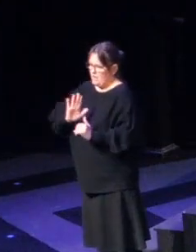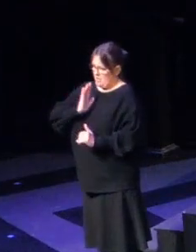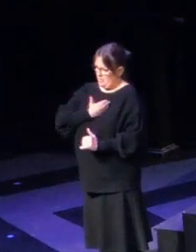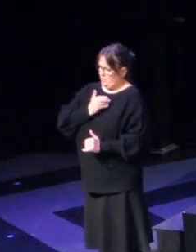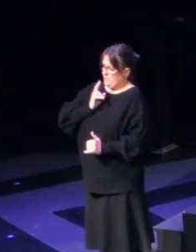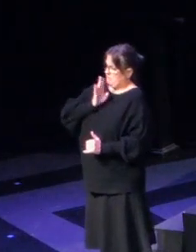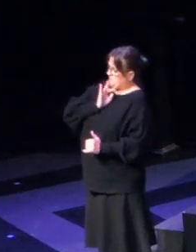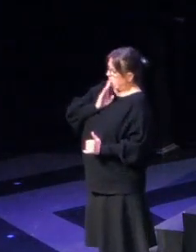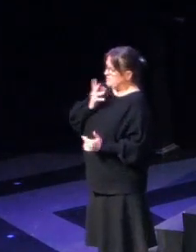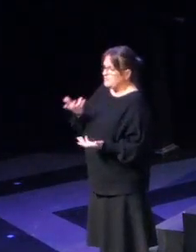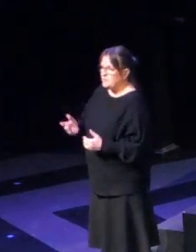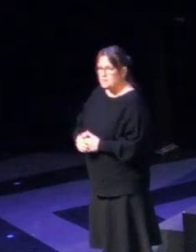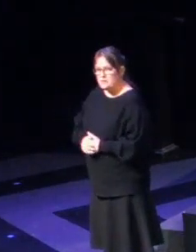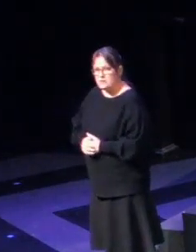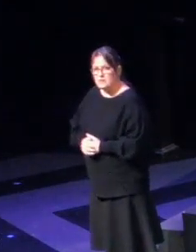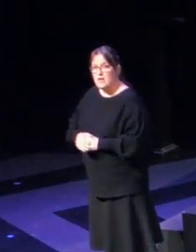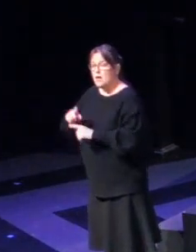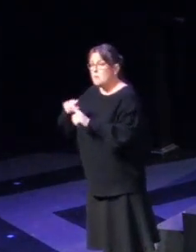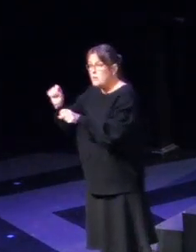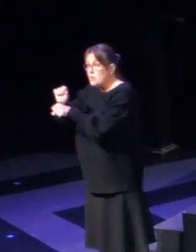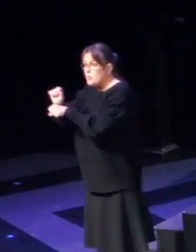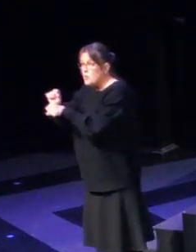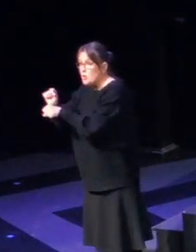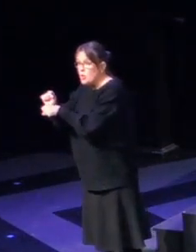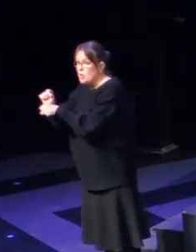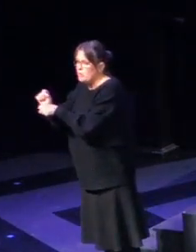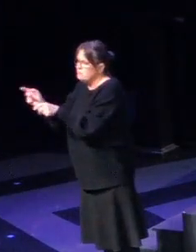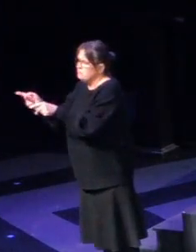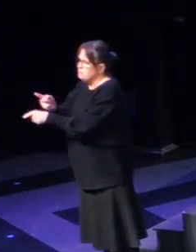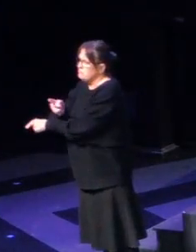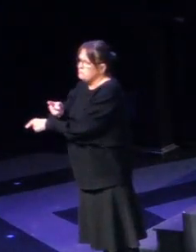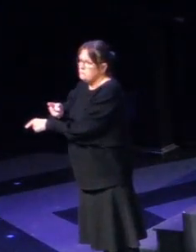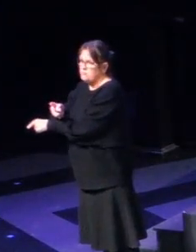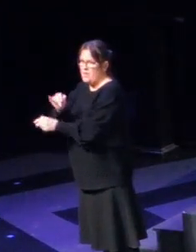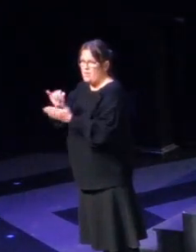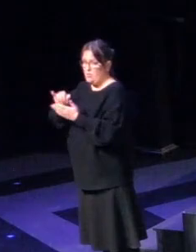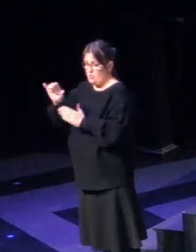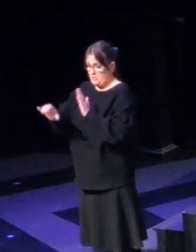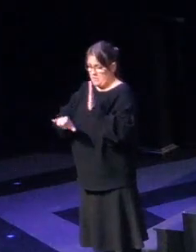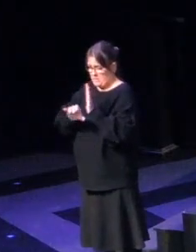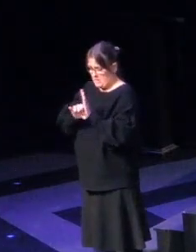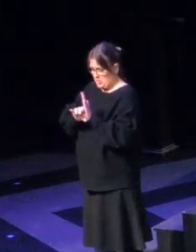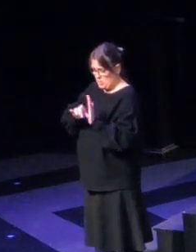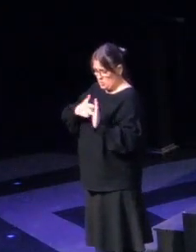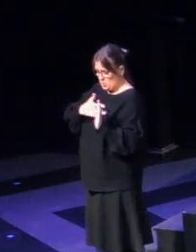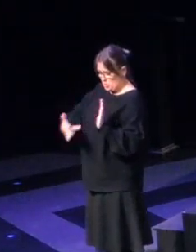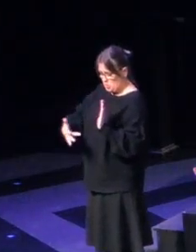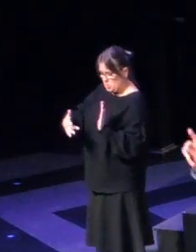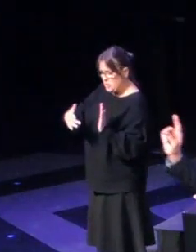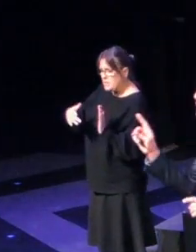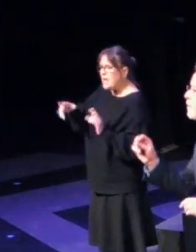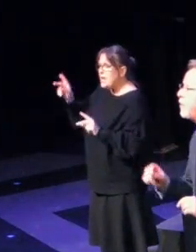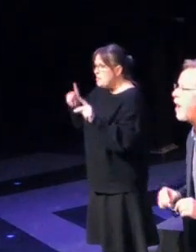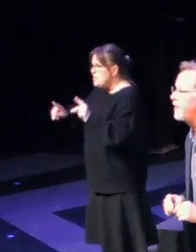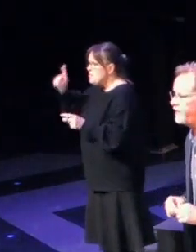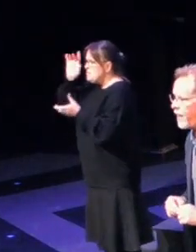But in the workplace, it gets worse. Those character traits turns into actually people believing we're less capable on the job.